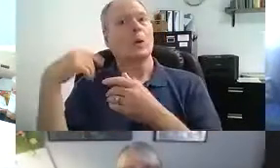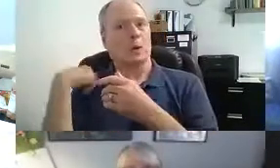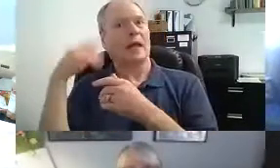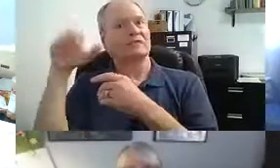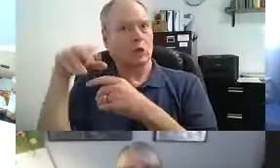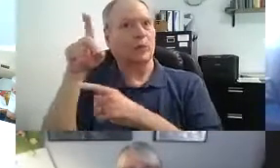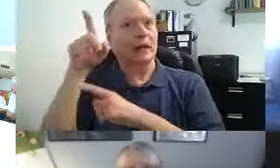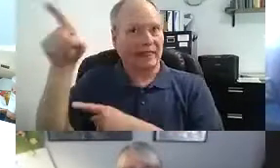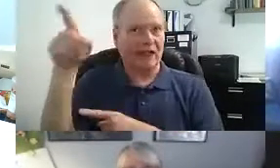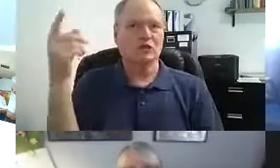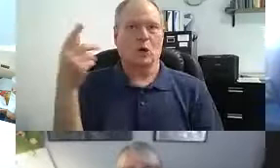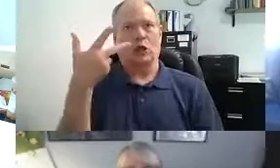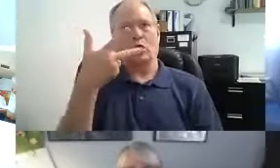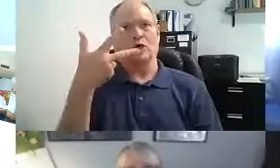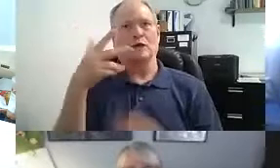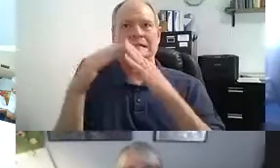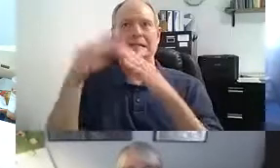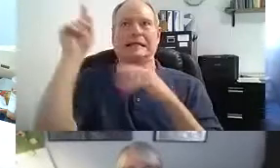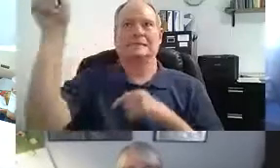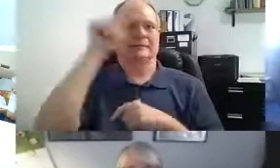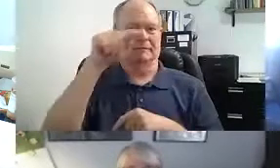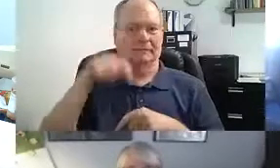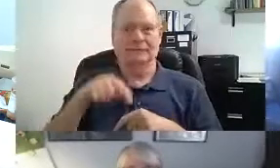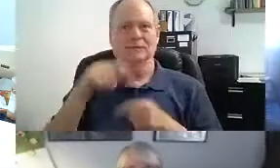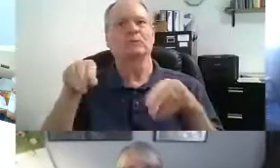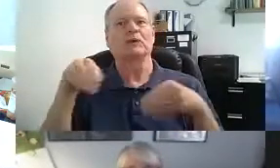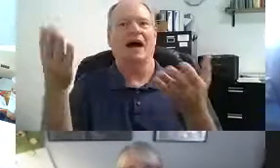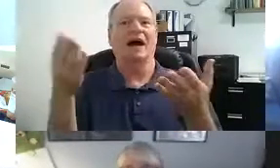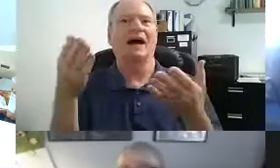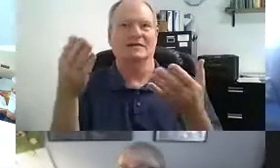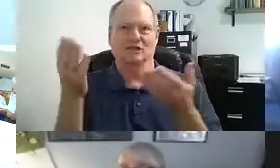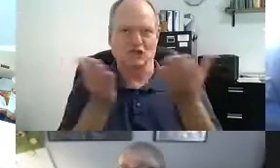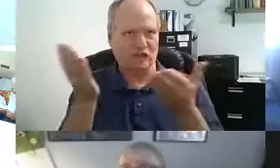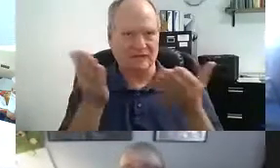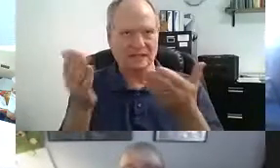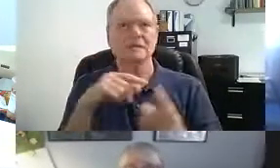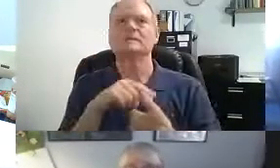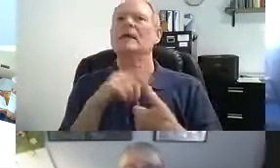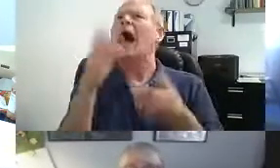Anyway, we have an office there. So there are three cities providing services.